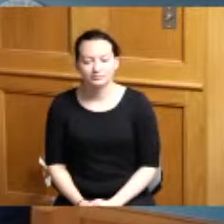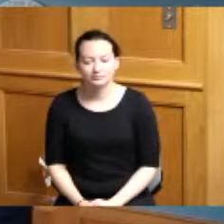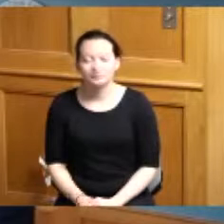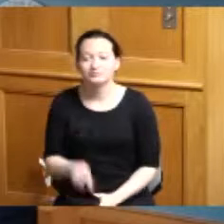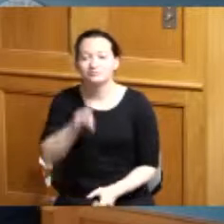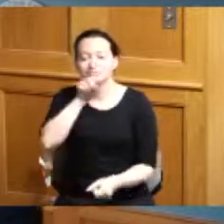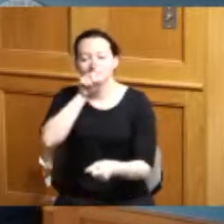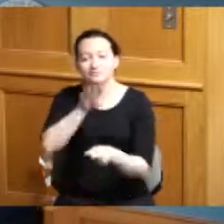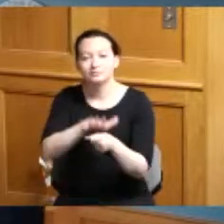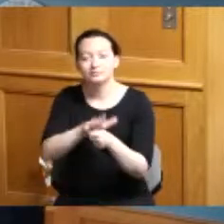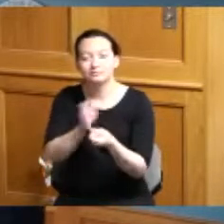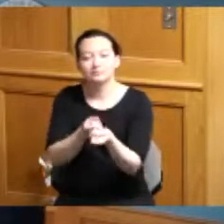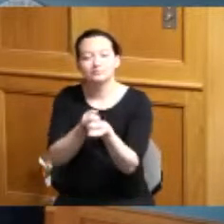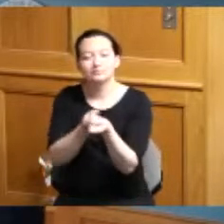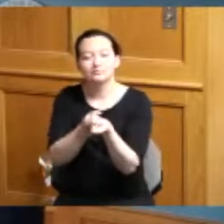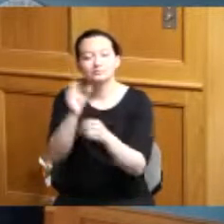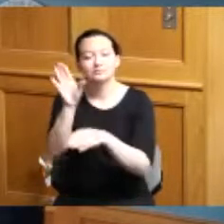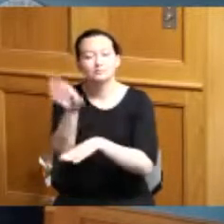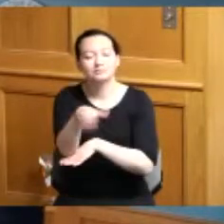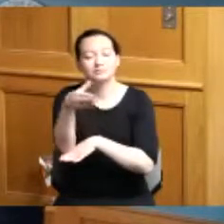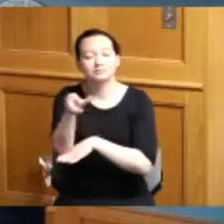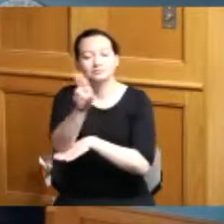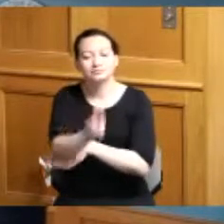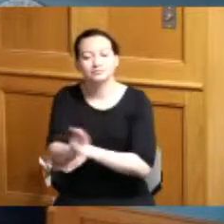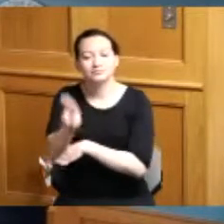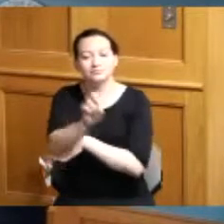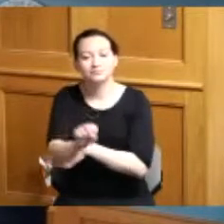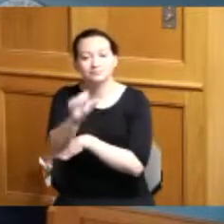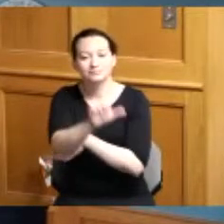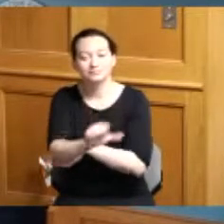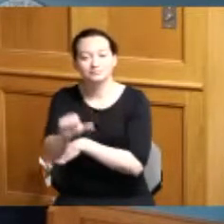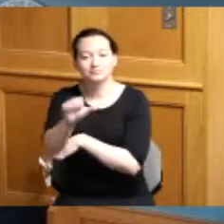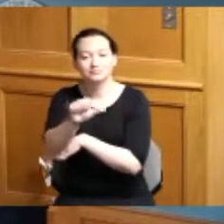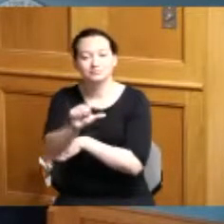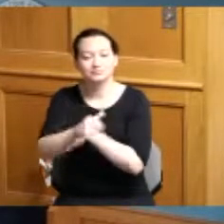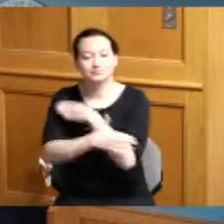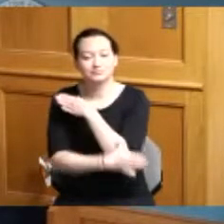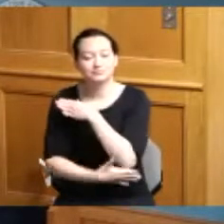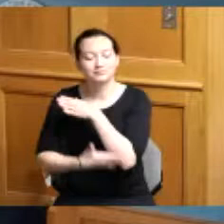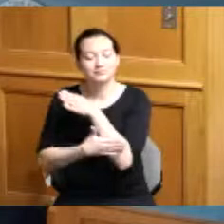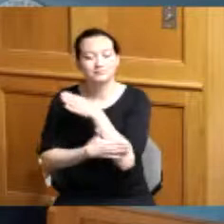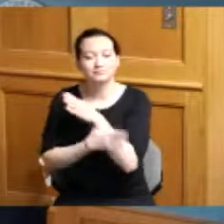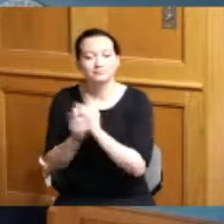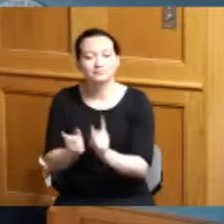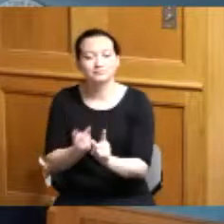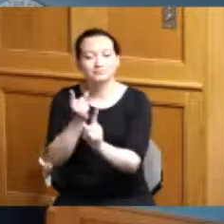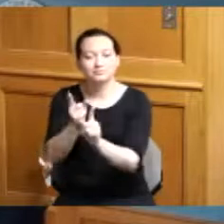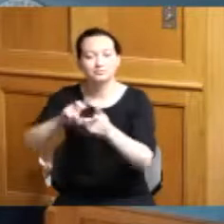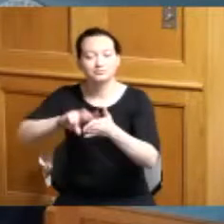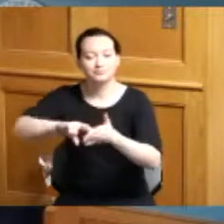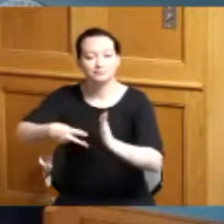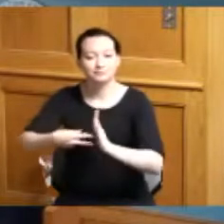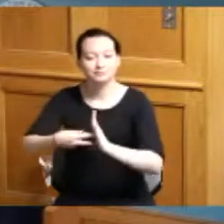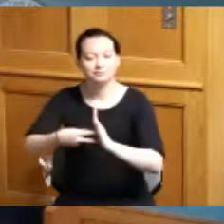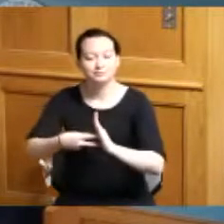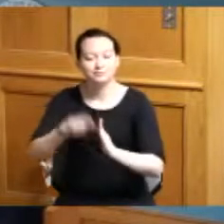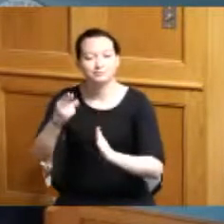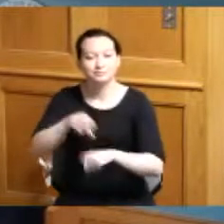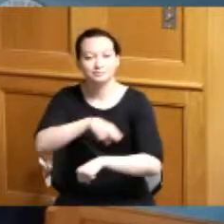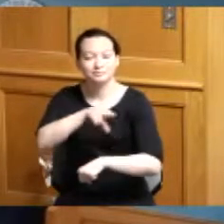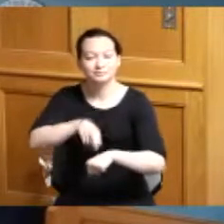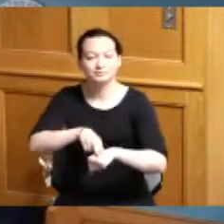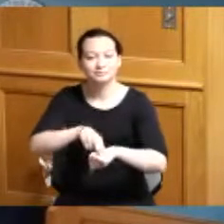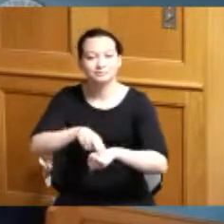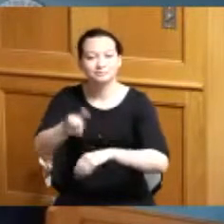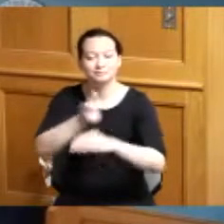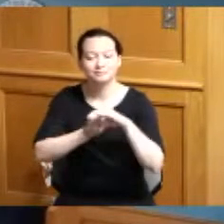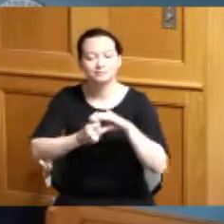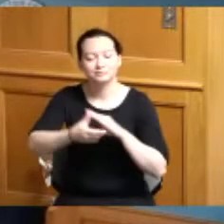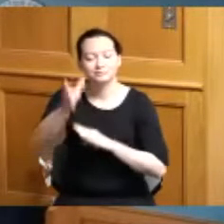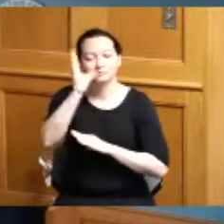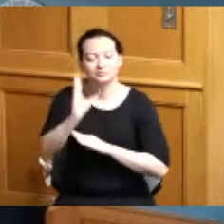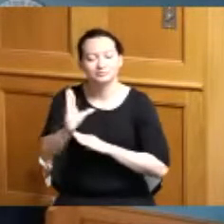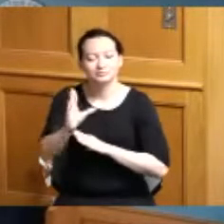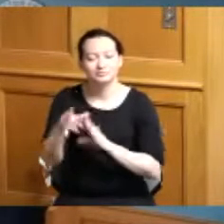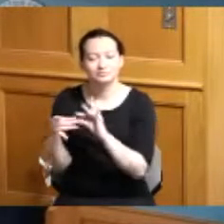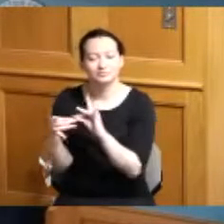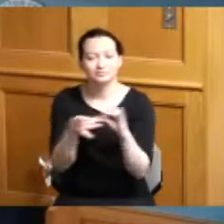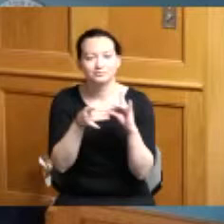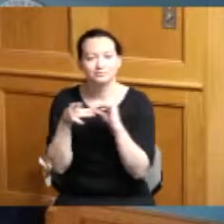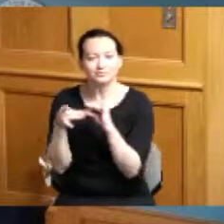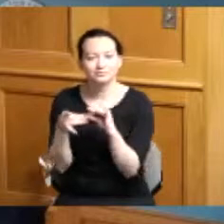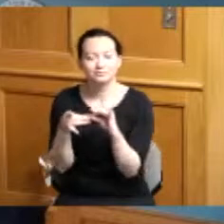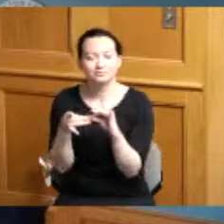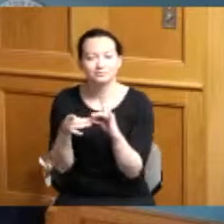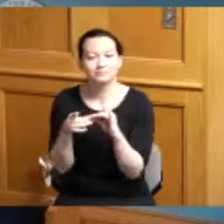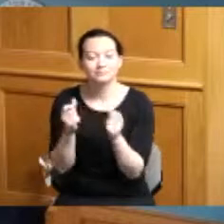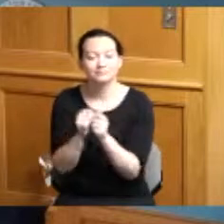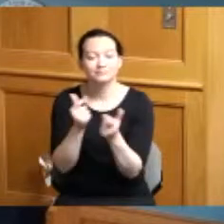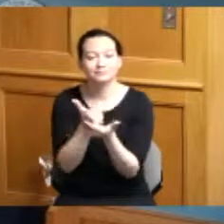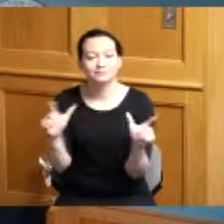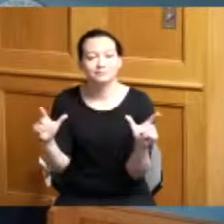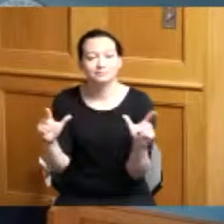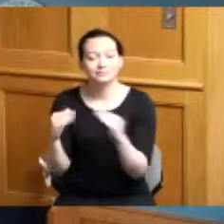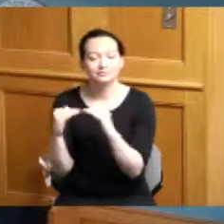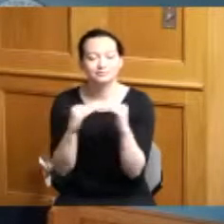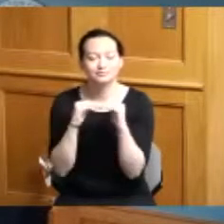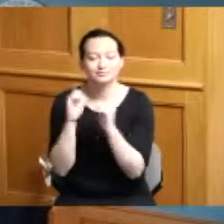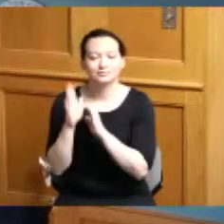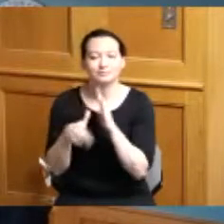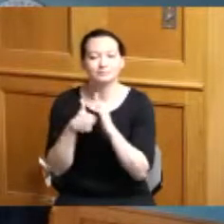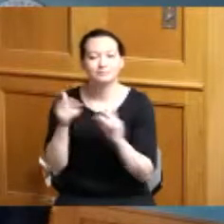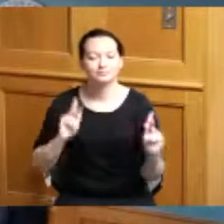as well